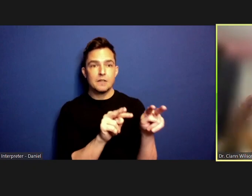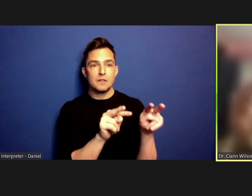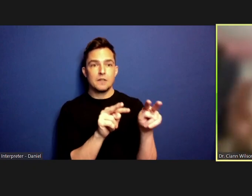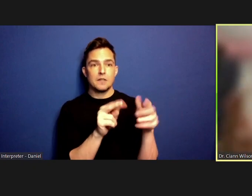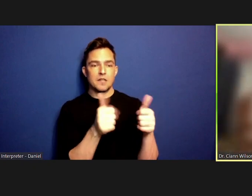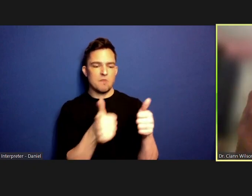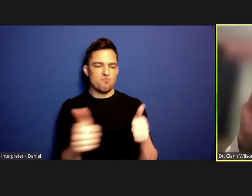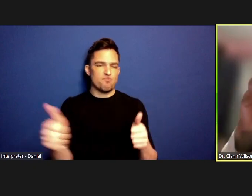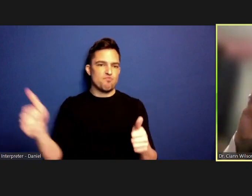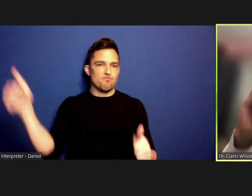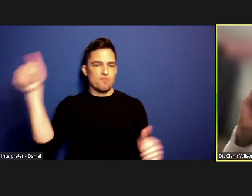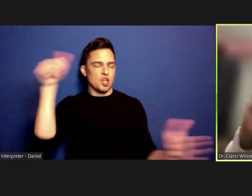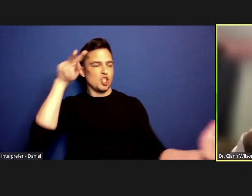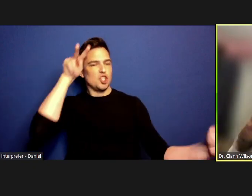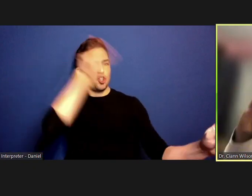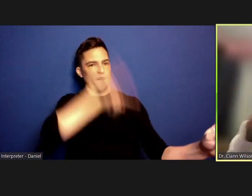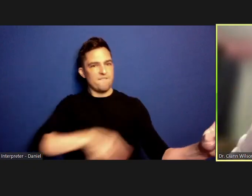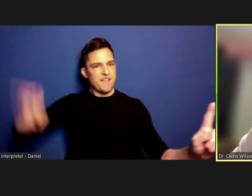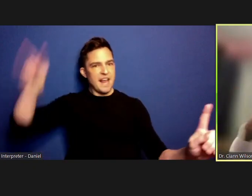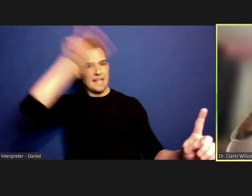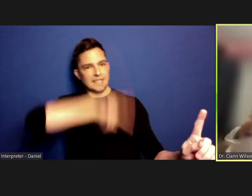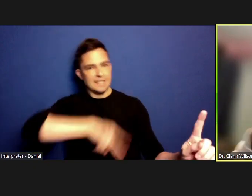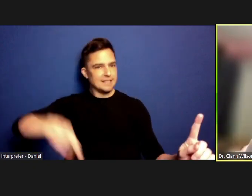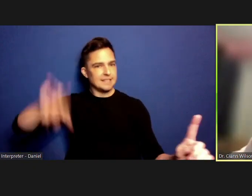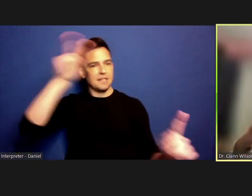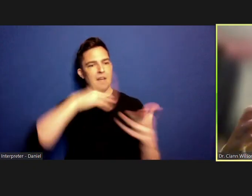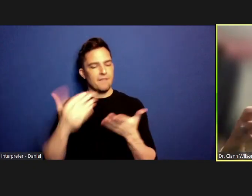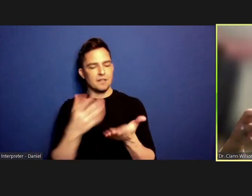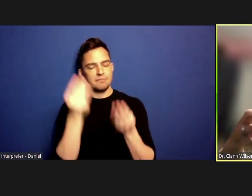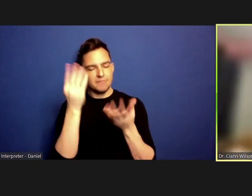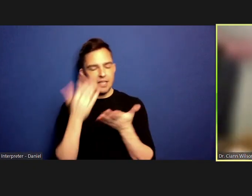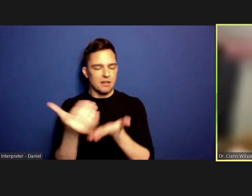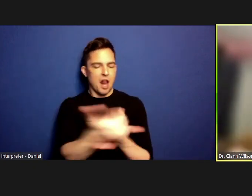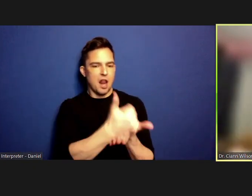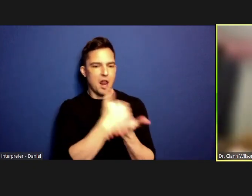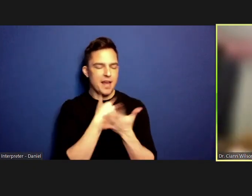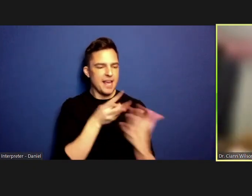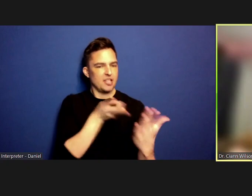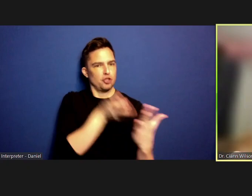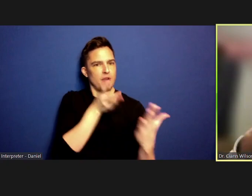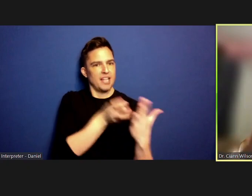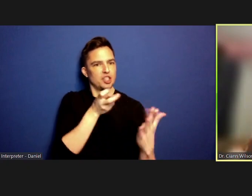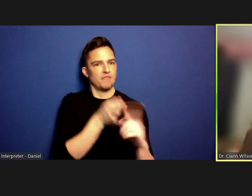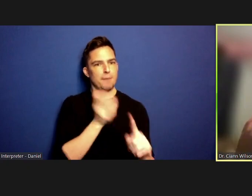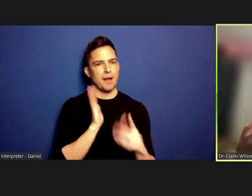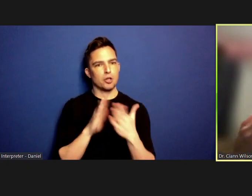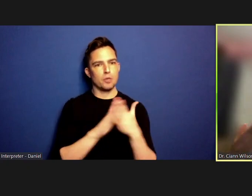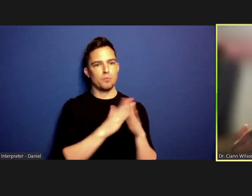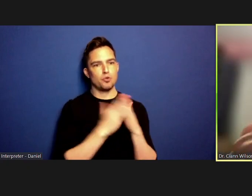when it comes to data collection and extraction from our communities. We must be concerned